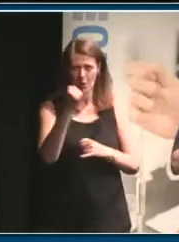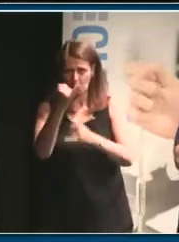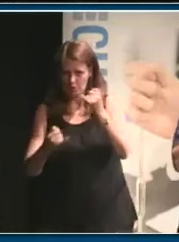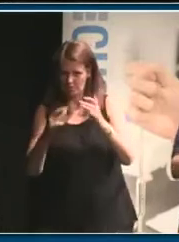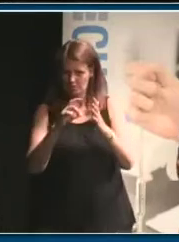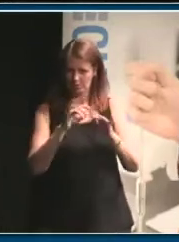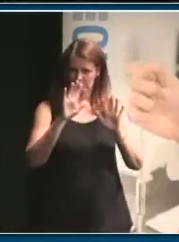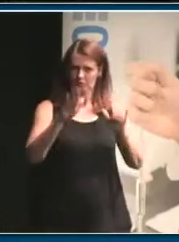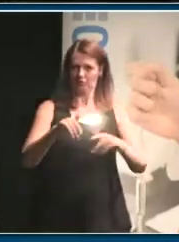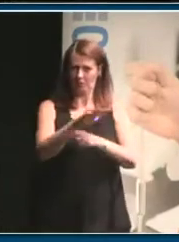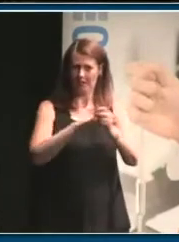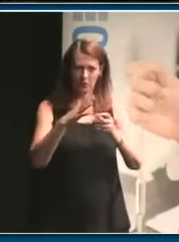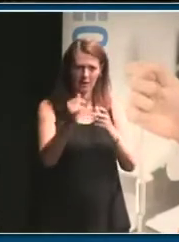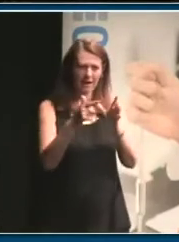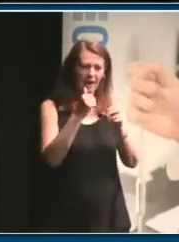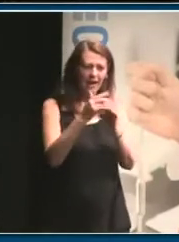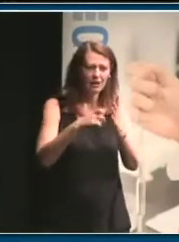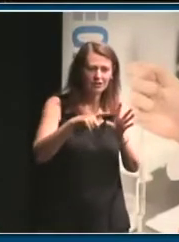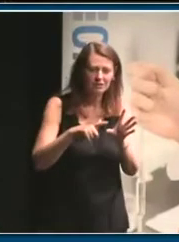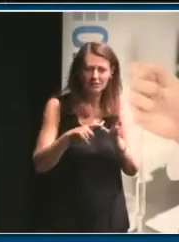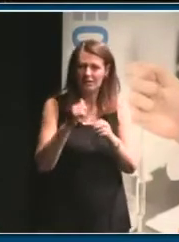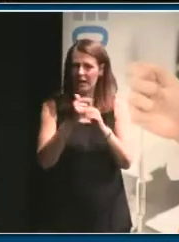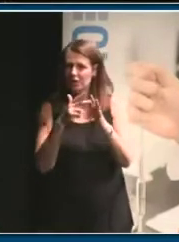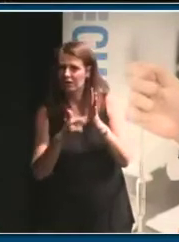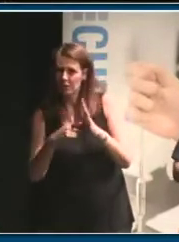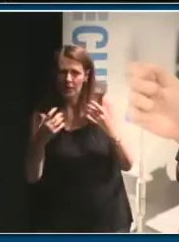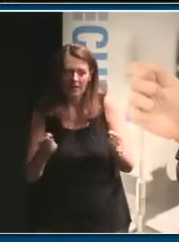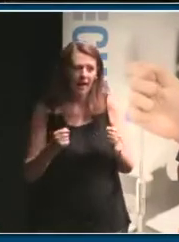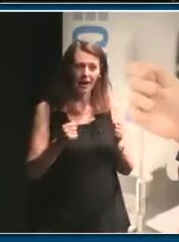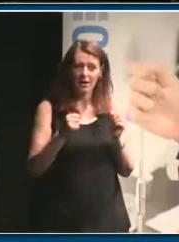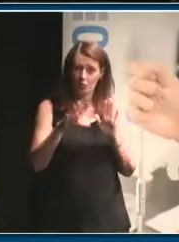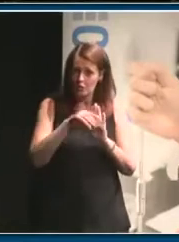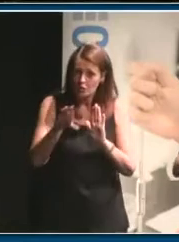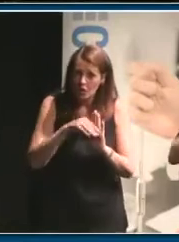We had an agent, we had a recording contract. So we were actually recording in a studio and